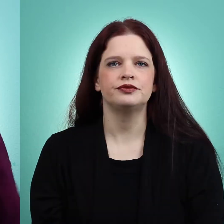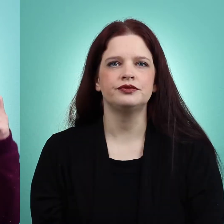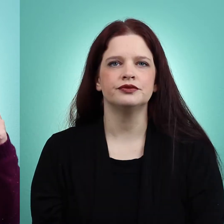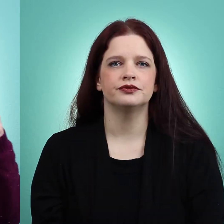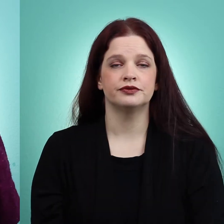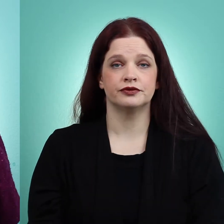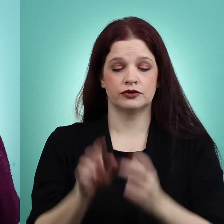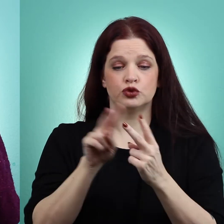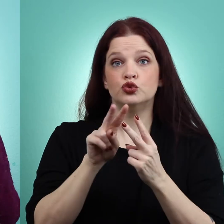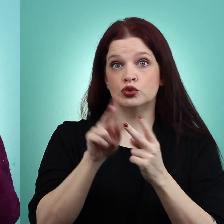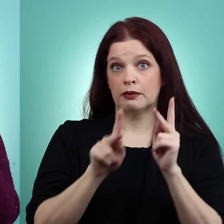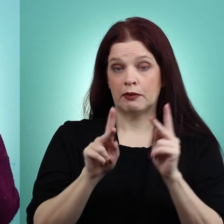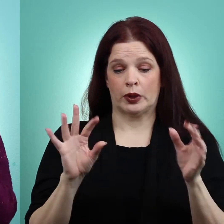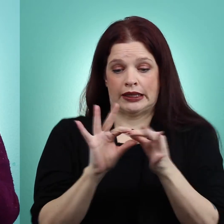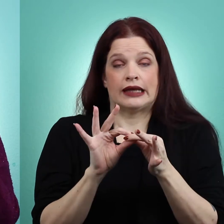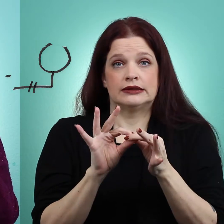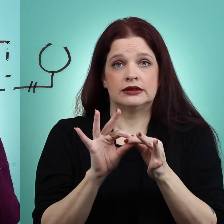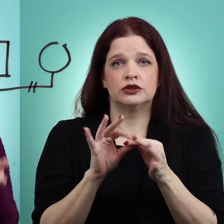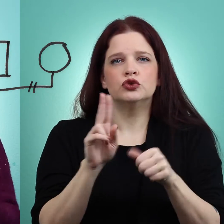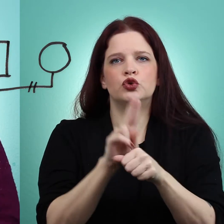When two people are connected through a relationship, we use a horizontal line